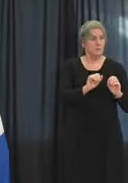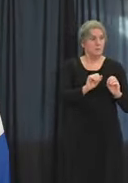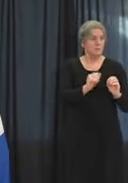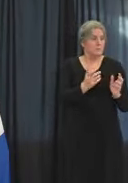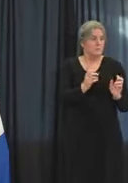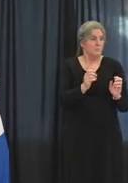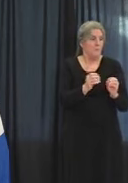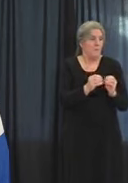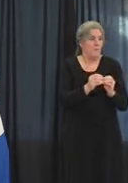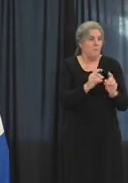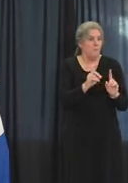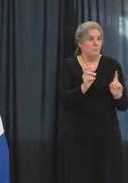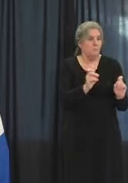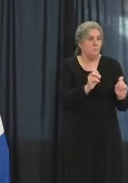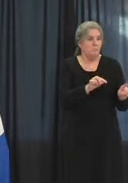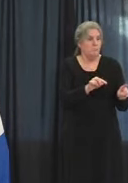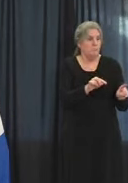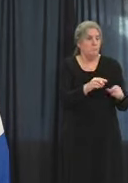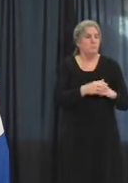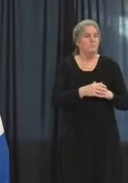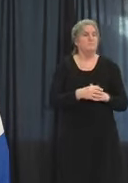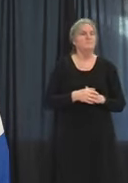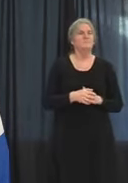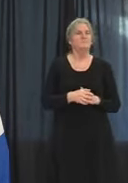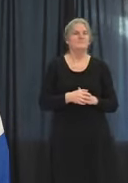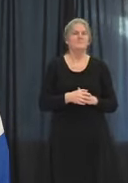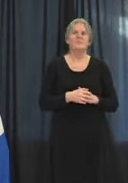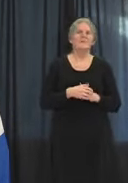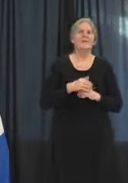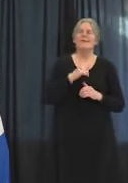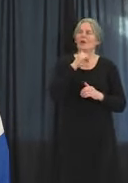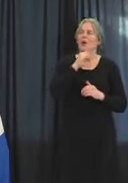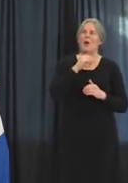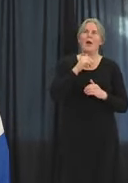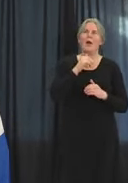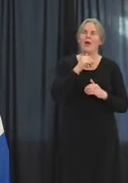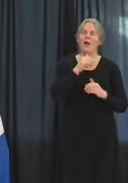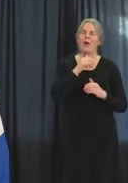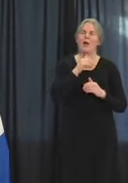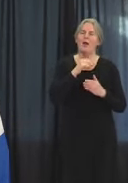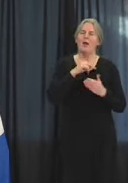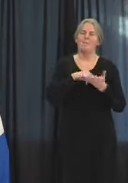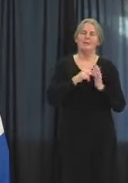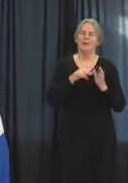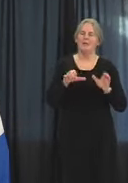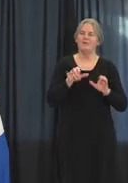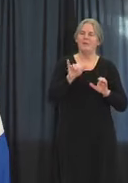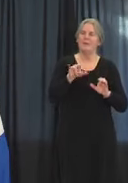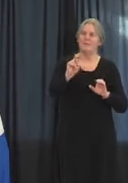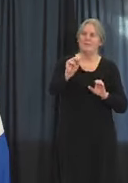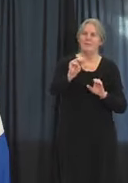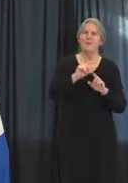you're implying? That's not what I'm encouraging.